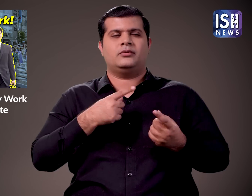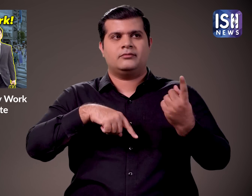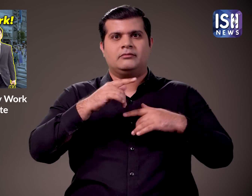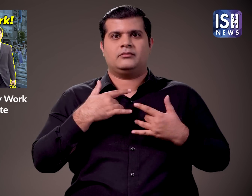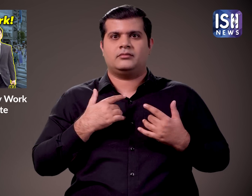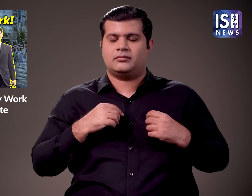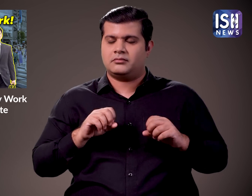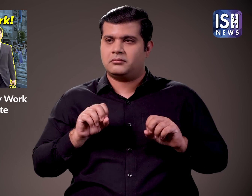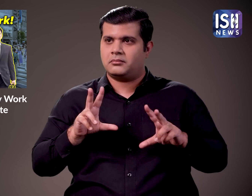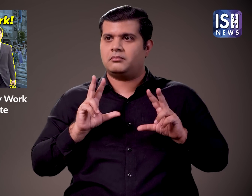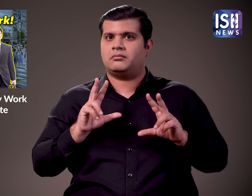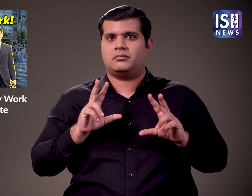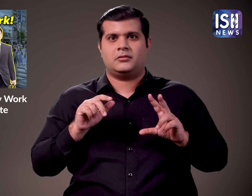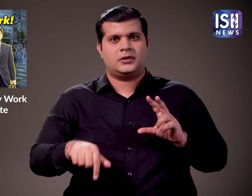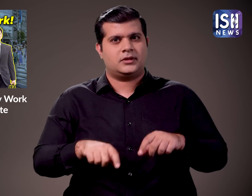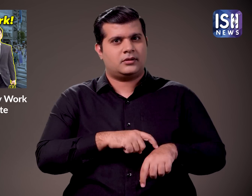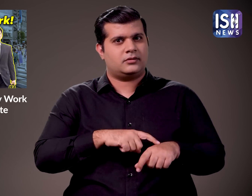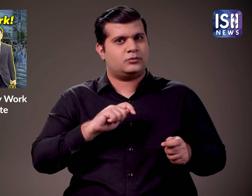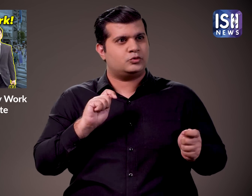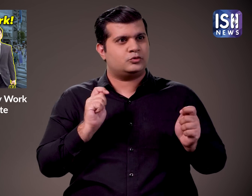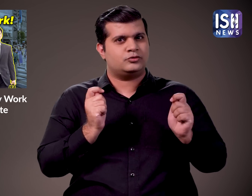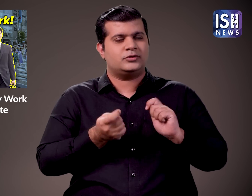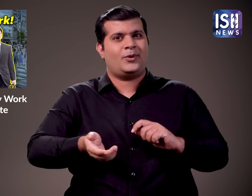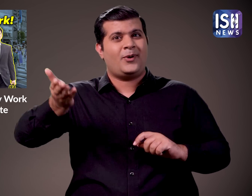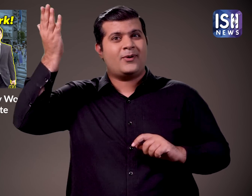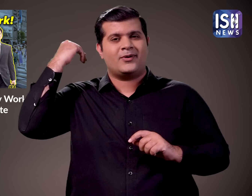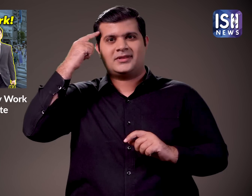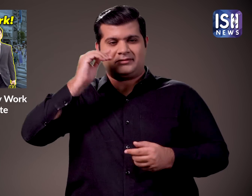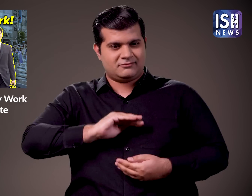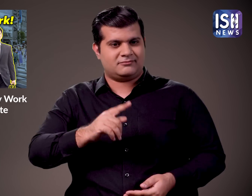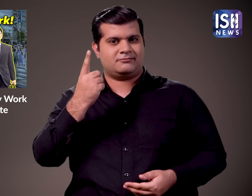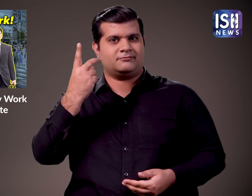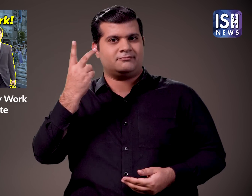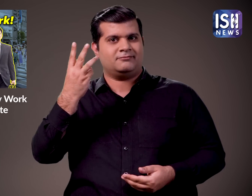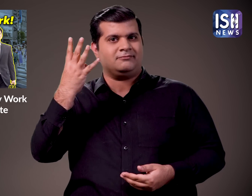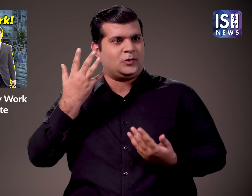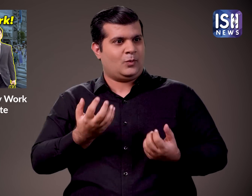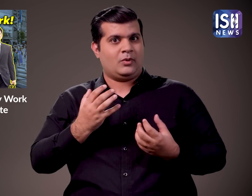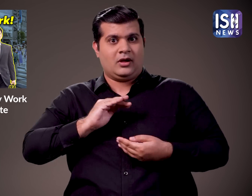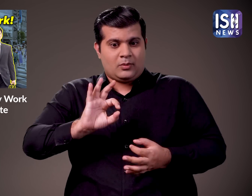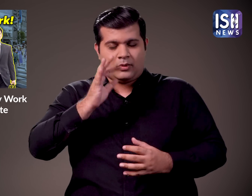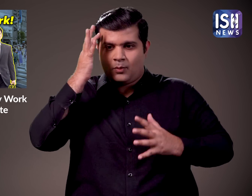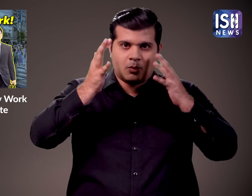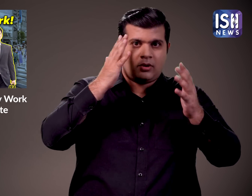This is really surprising! Times have changed now. Earlier, people preferred having 3-4 children and were concerned about it.